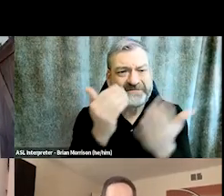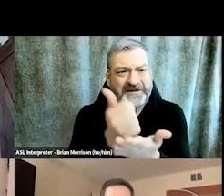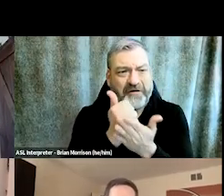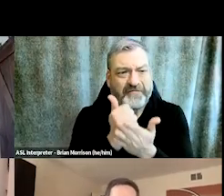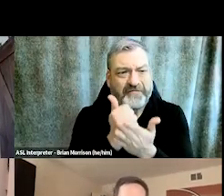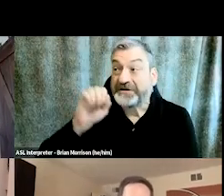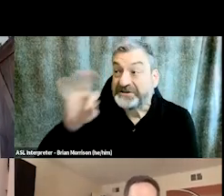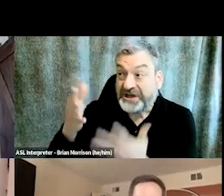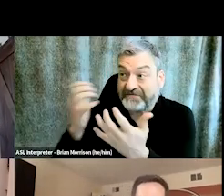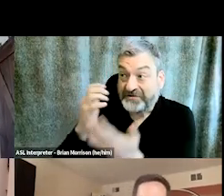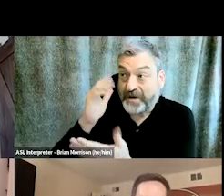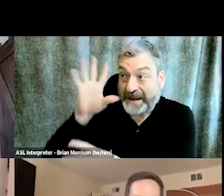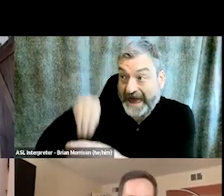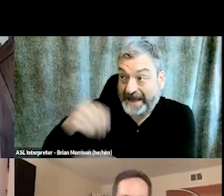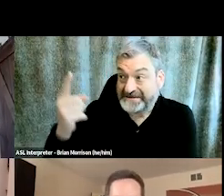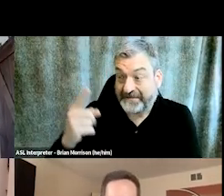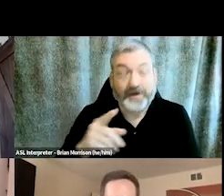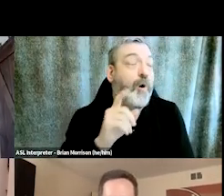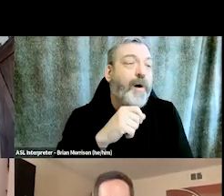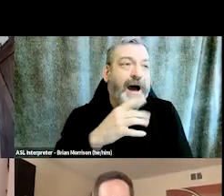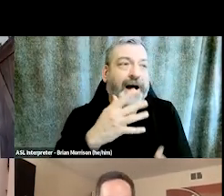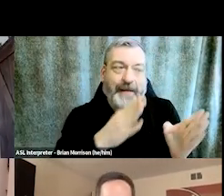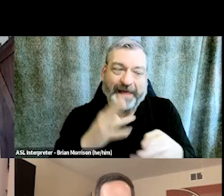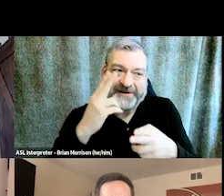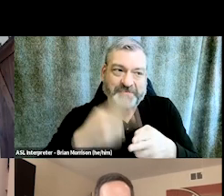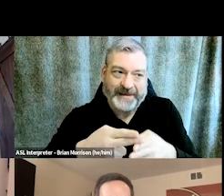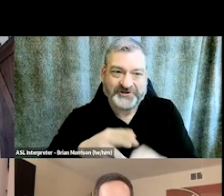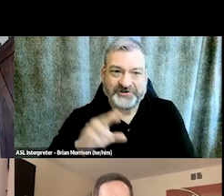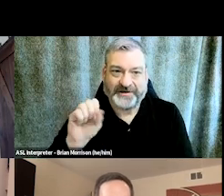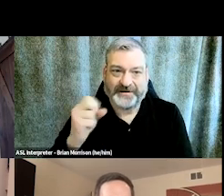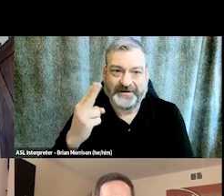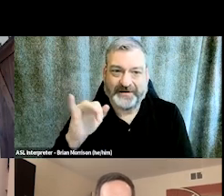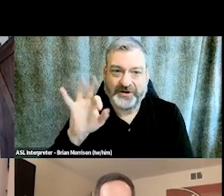Yeah, I was going to mention ship left, but I think that accessibility